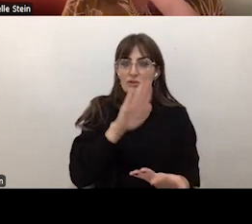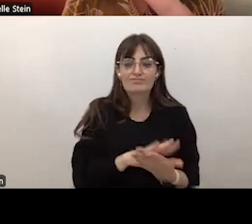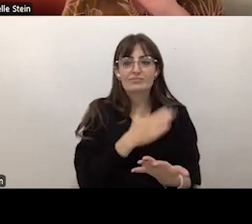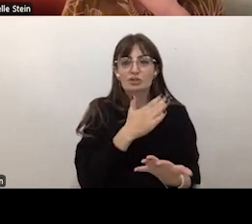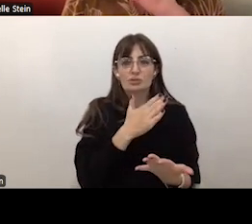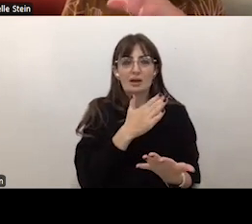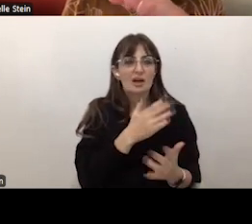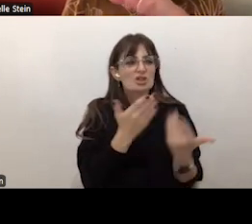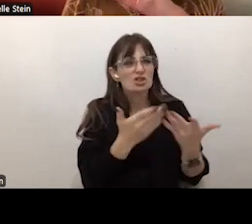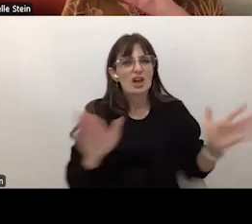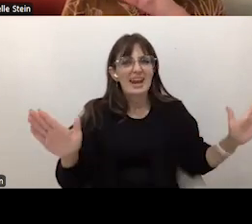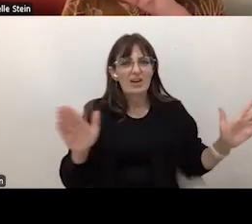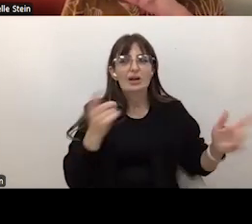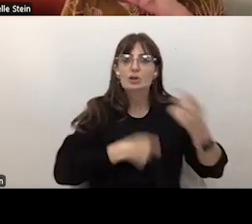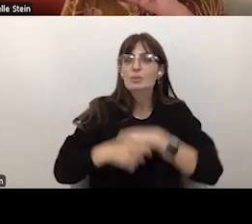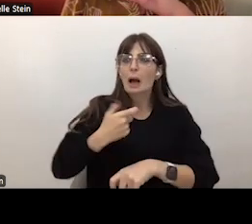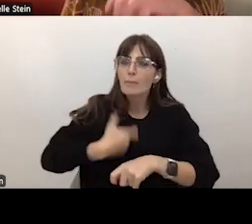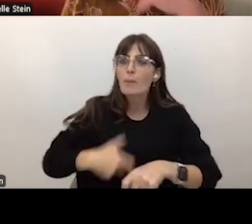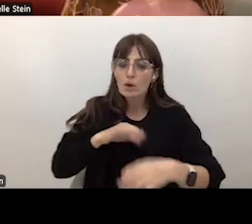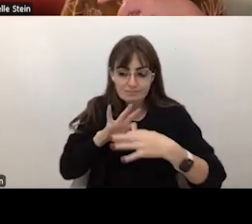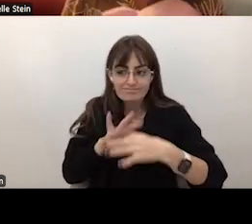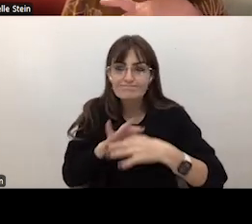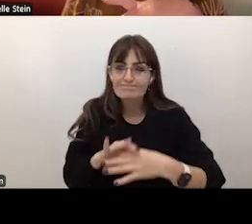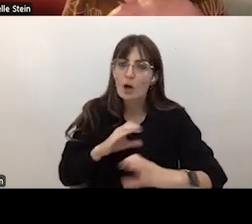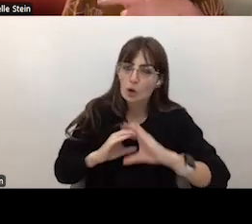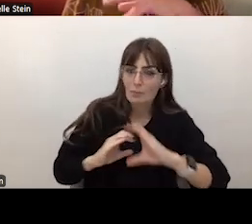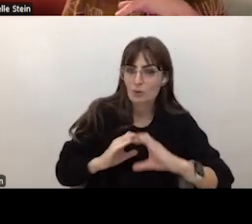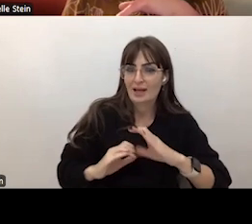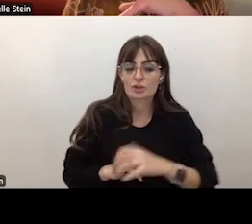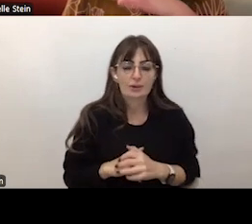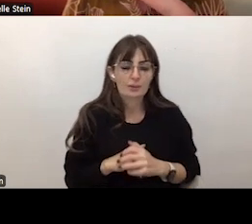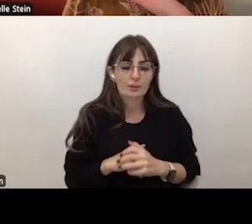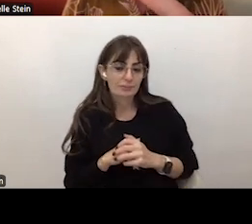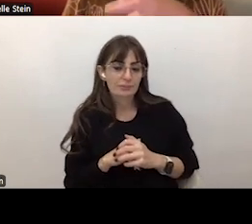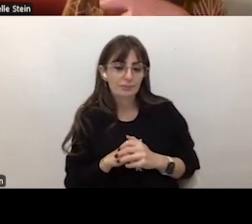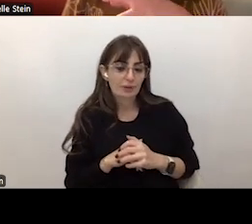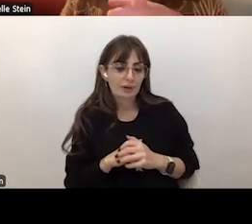is very personalised. When it comes to tracking,